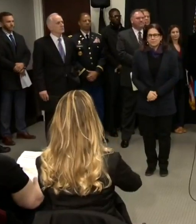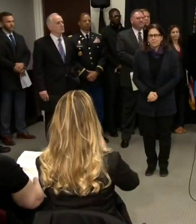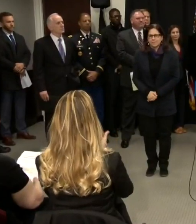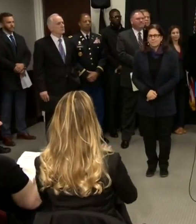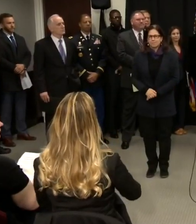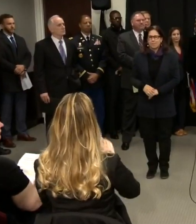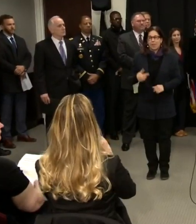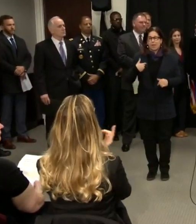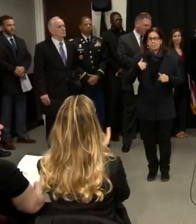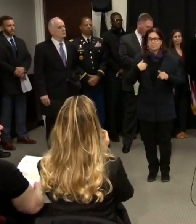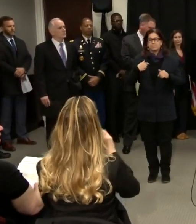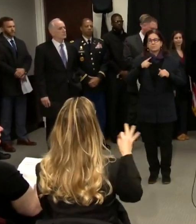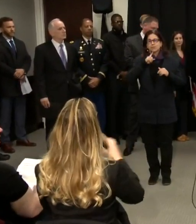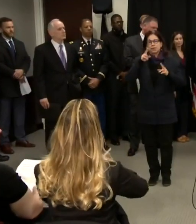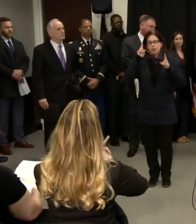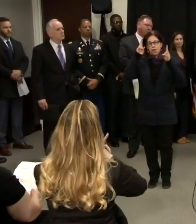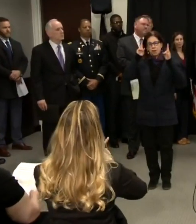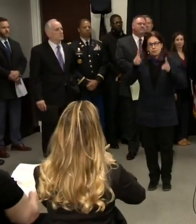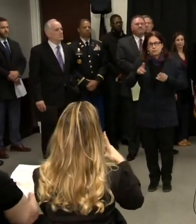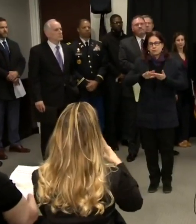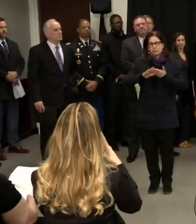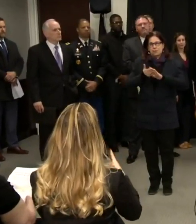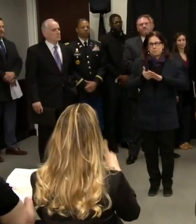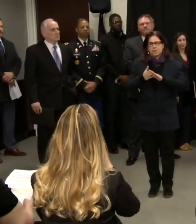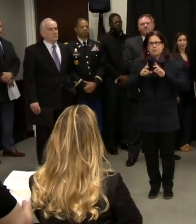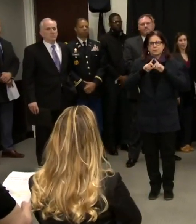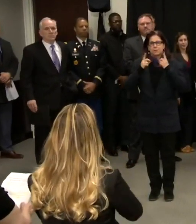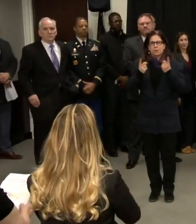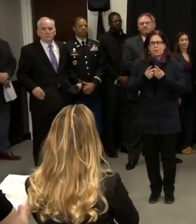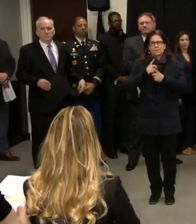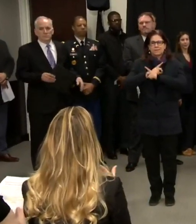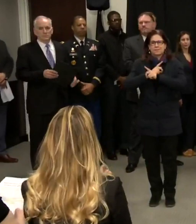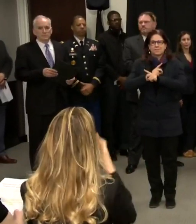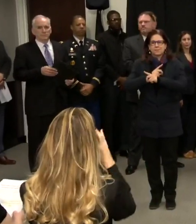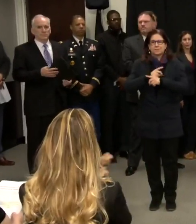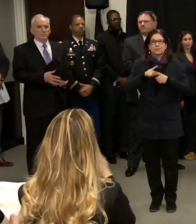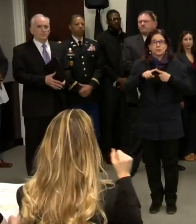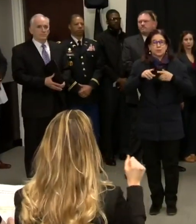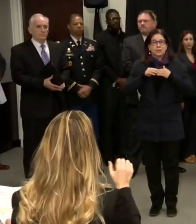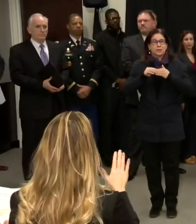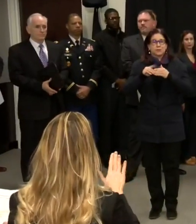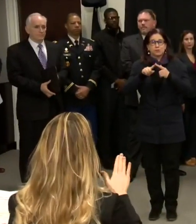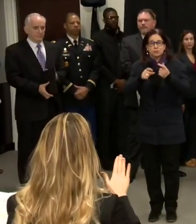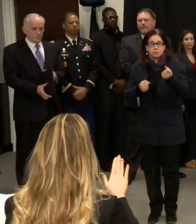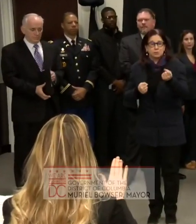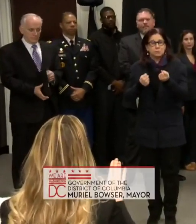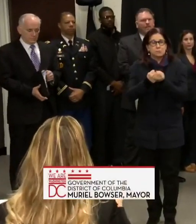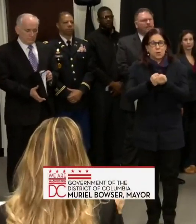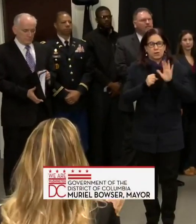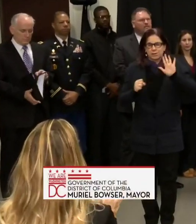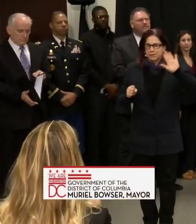CEREMONIAL SUPPORT TO THE INAUGURATION AND WE ARE PROUD TO BE A PART OF THIS GREAT TEAM THAT IS PLANNING AND EXECUTING